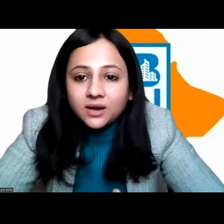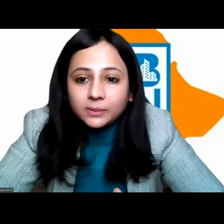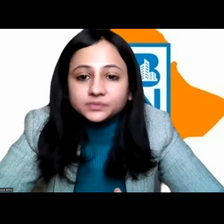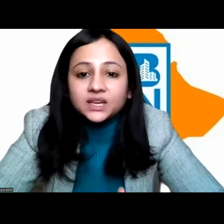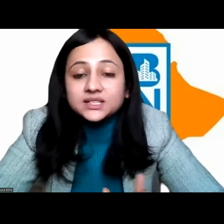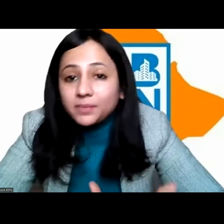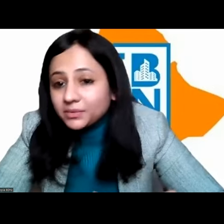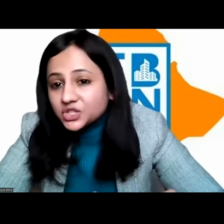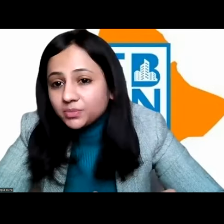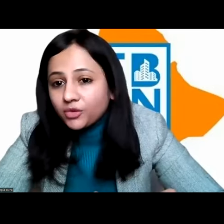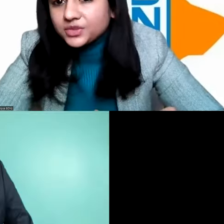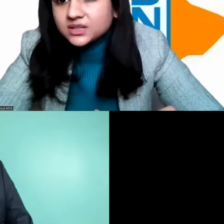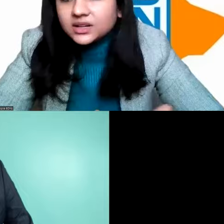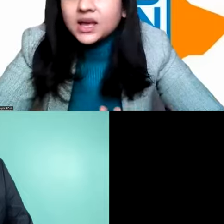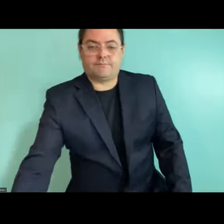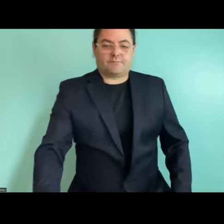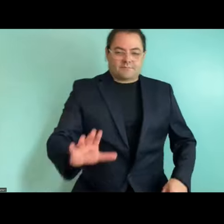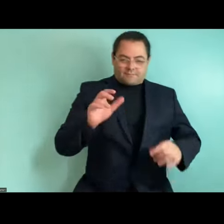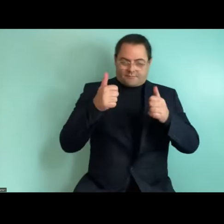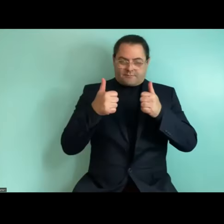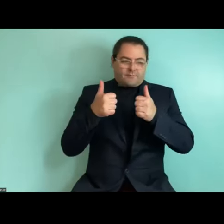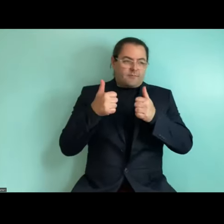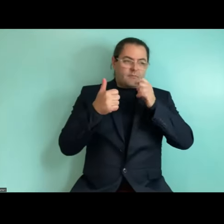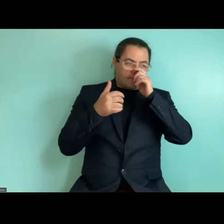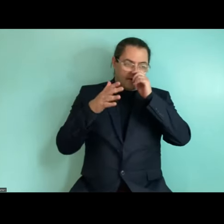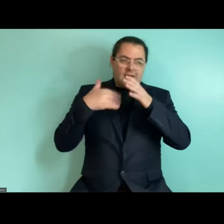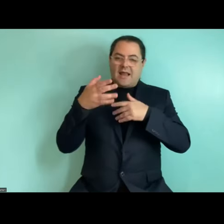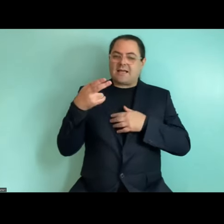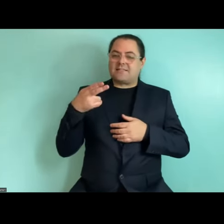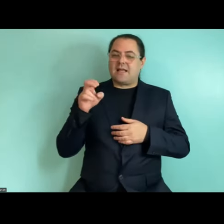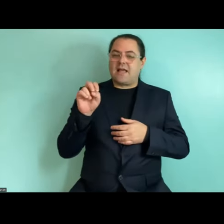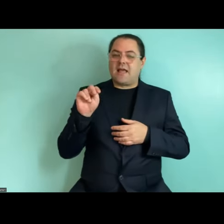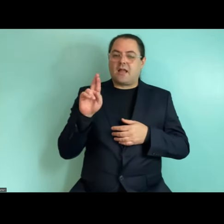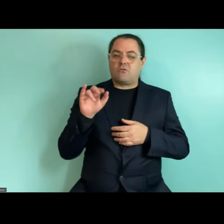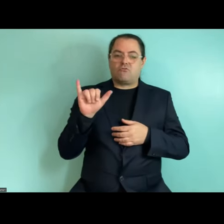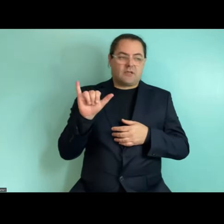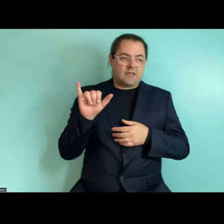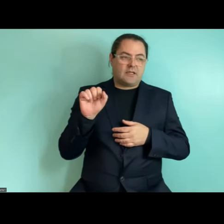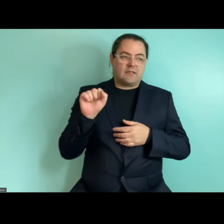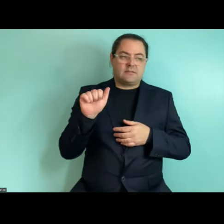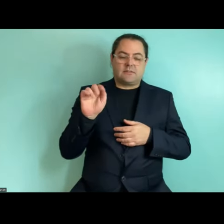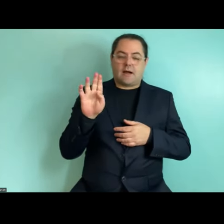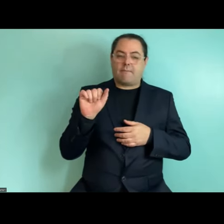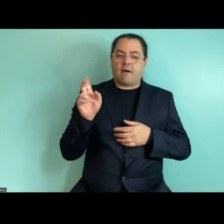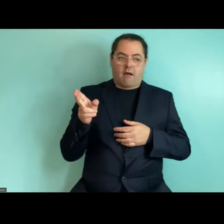12:09:29 He's a membership officer and disability inclusion focus person at the Federation of